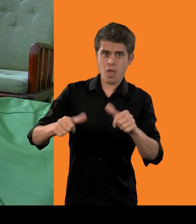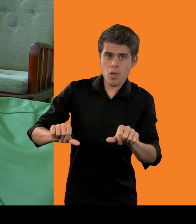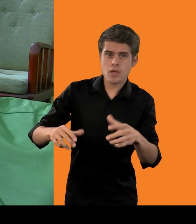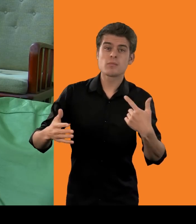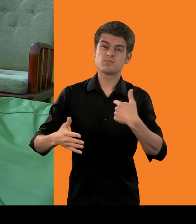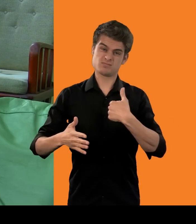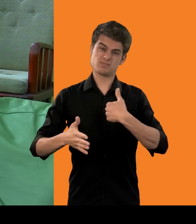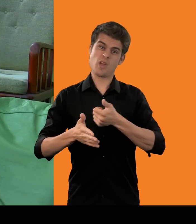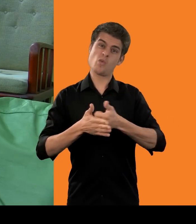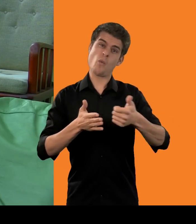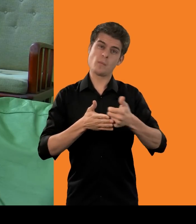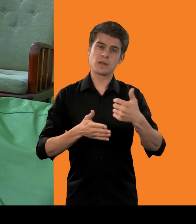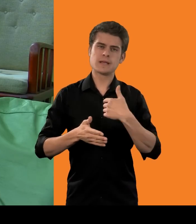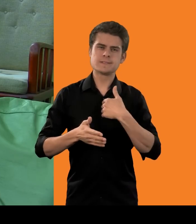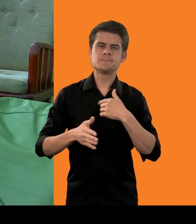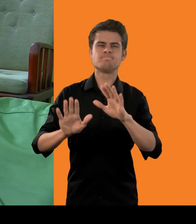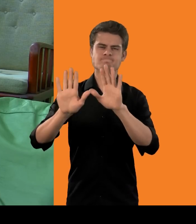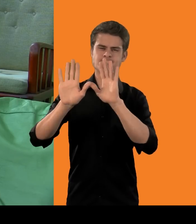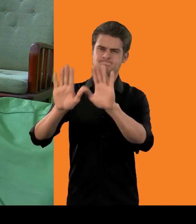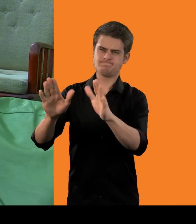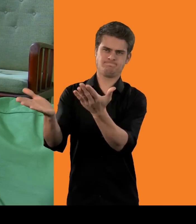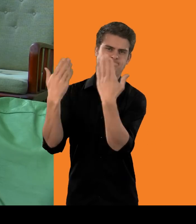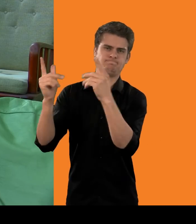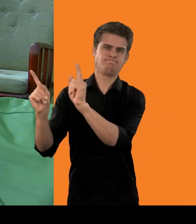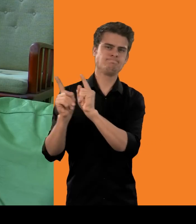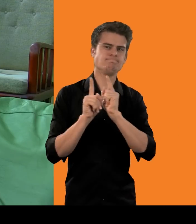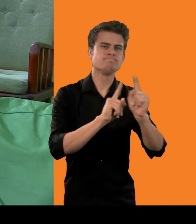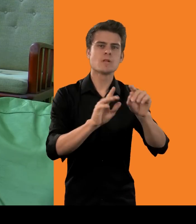so each time when that happens what I usually do with the person is that,